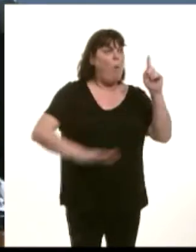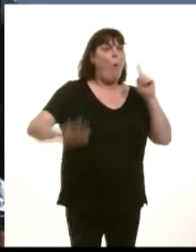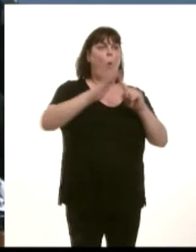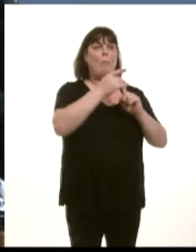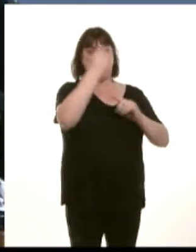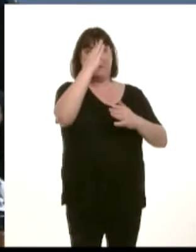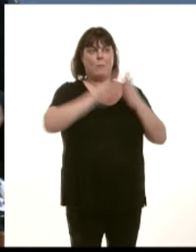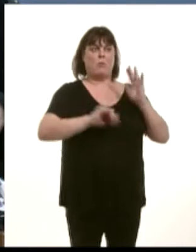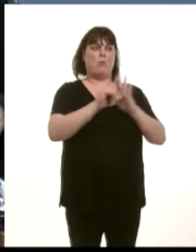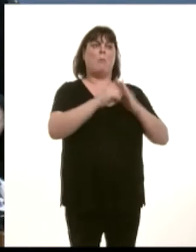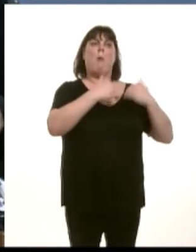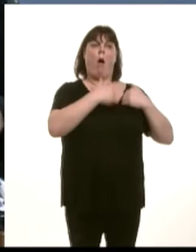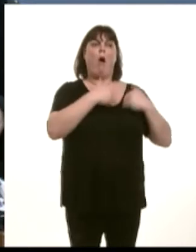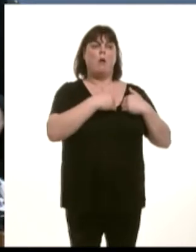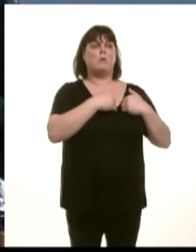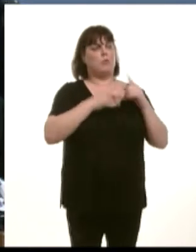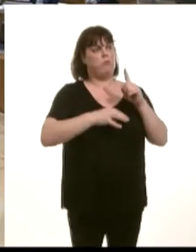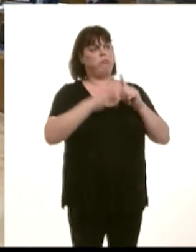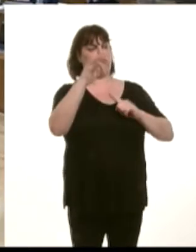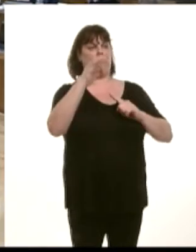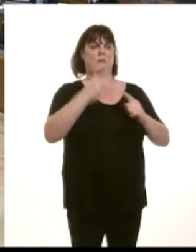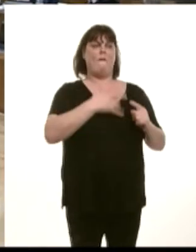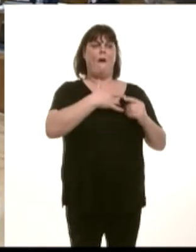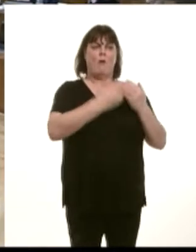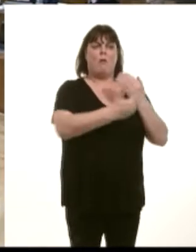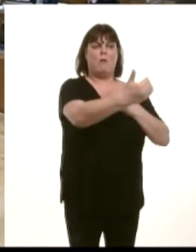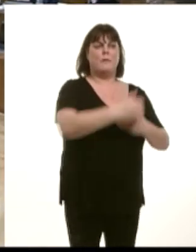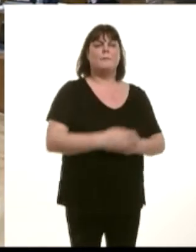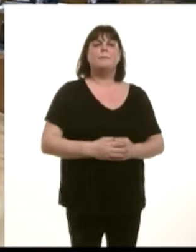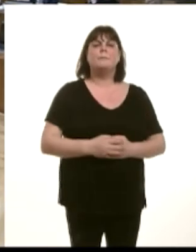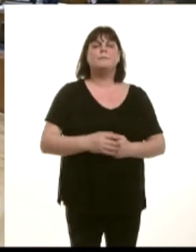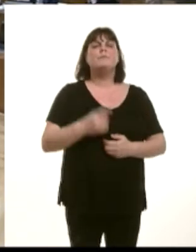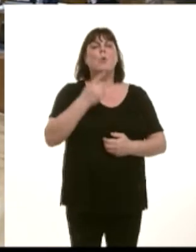Bethan Jenkins: First Minister, you mentioned the report by the British Heart Foundation,